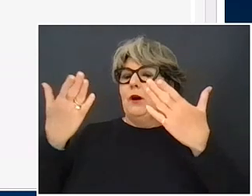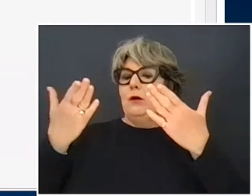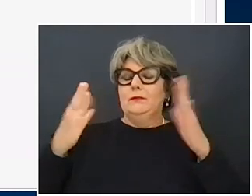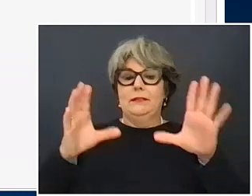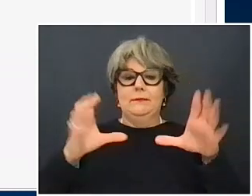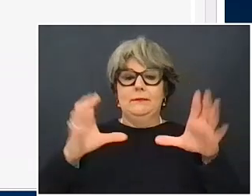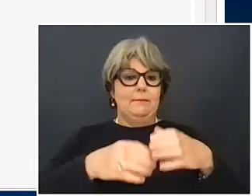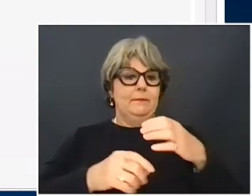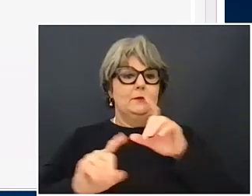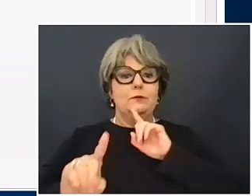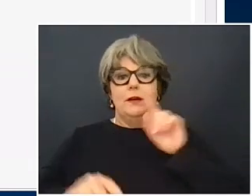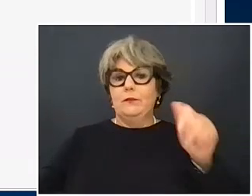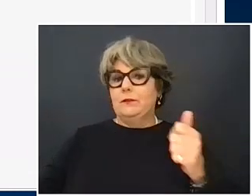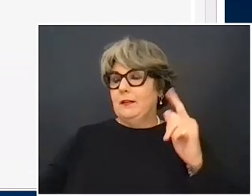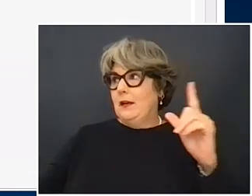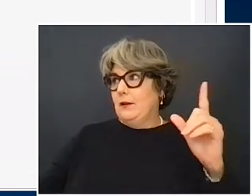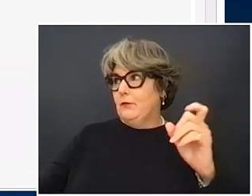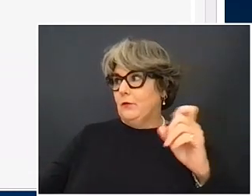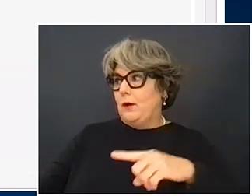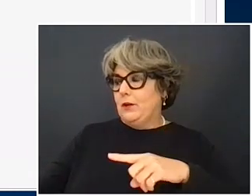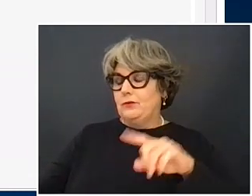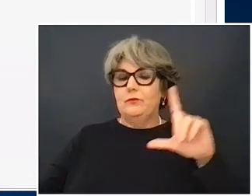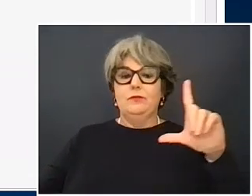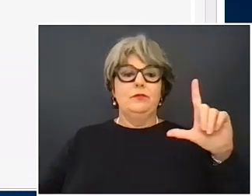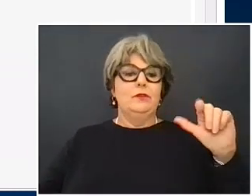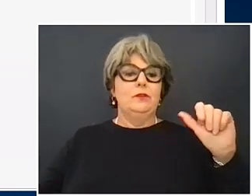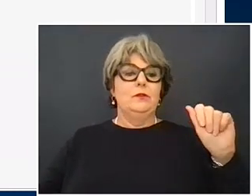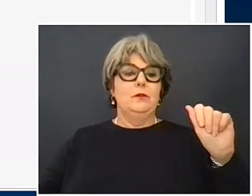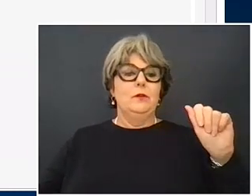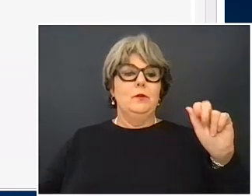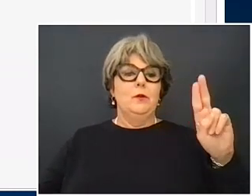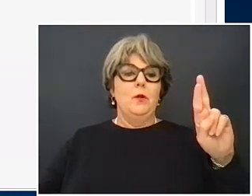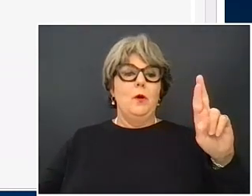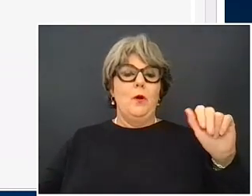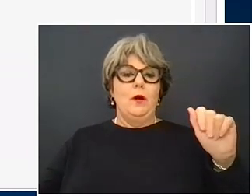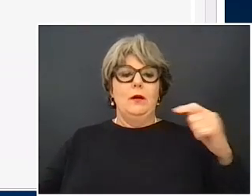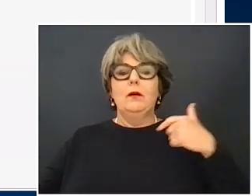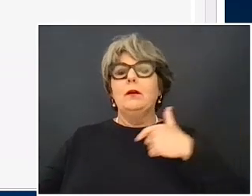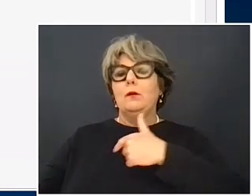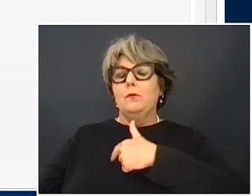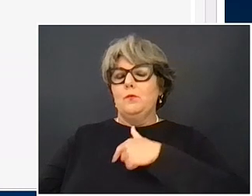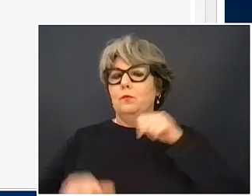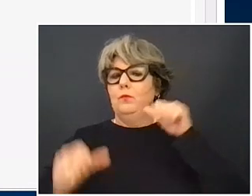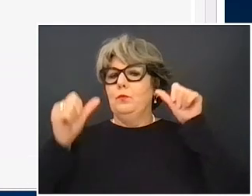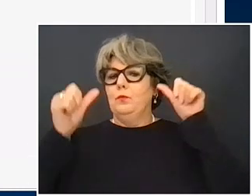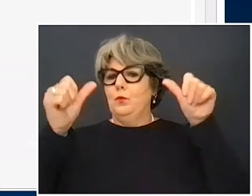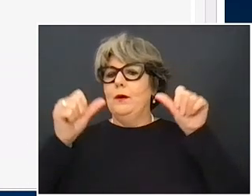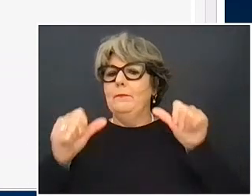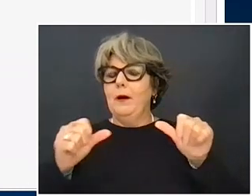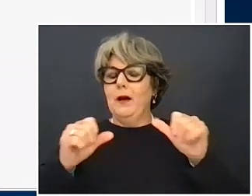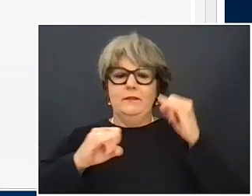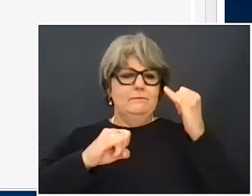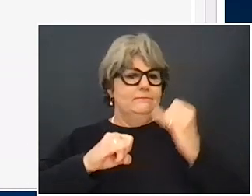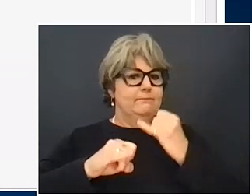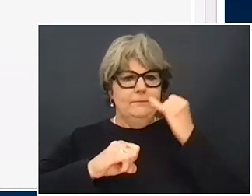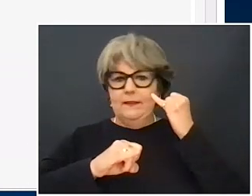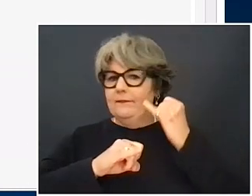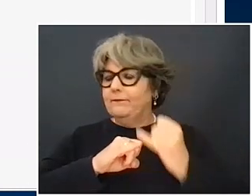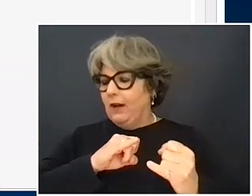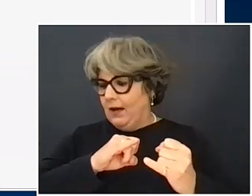other question, Laura, so we post the final- there's two postings.